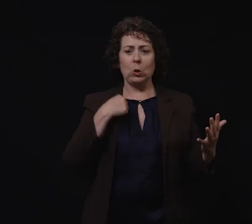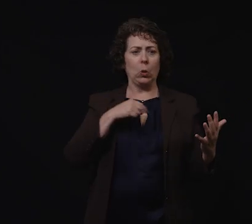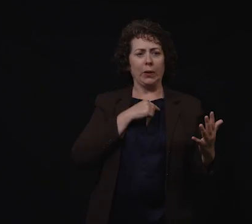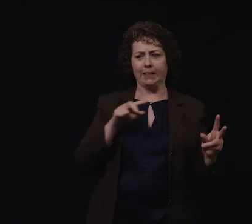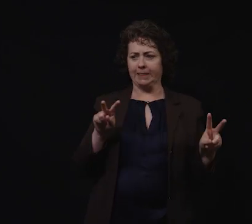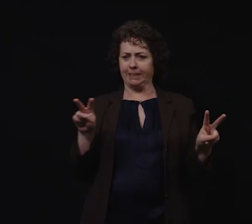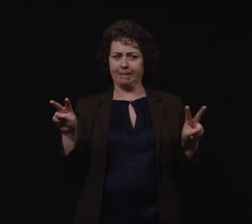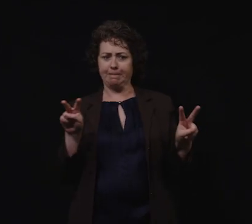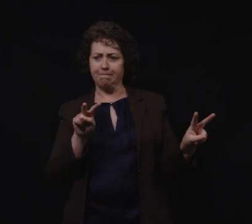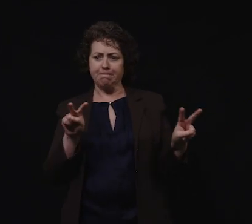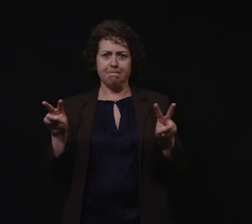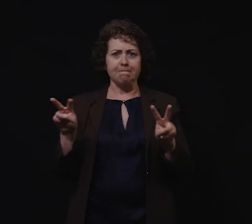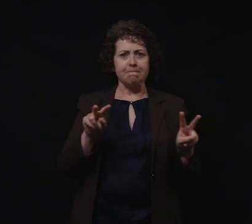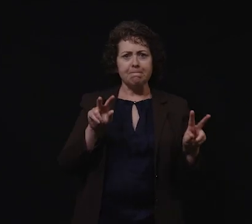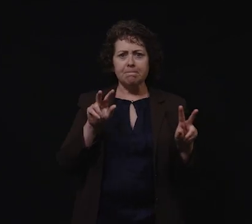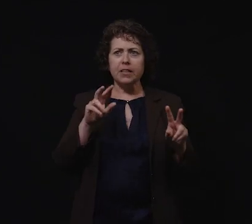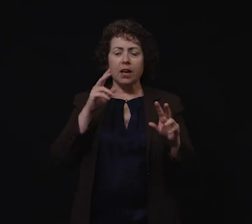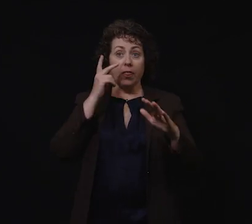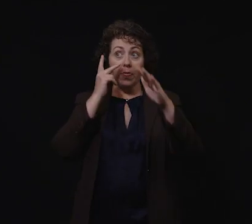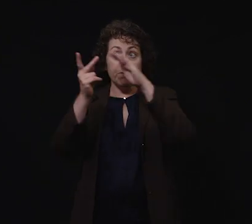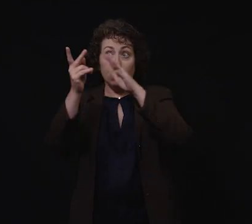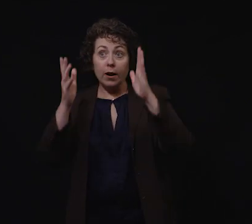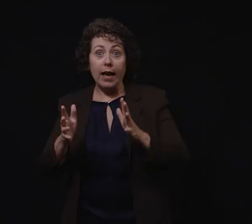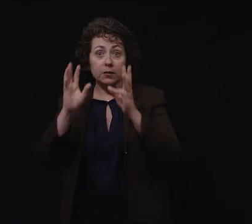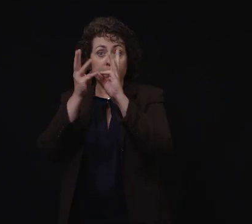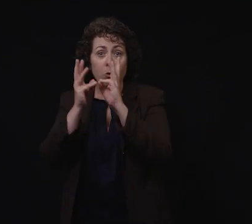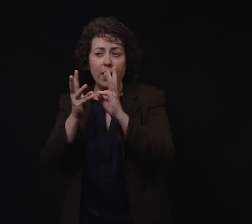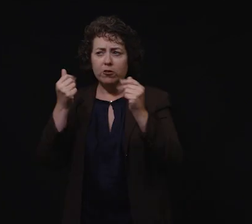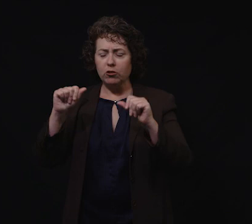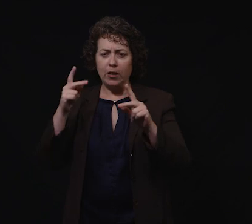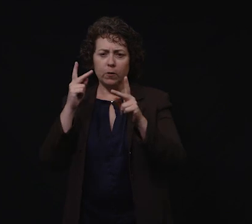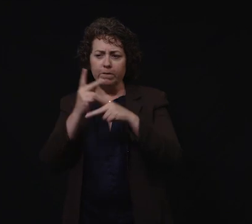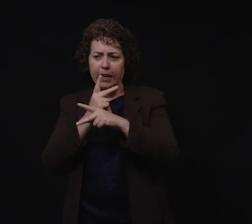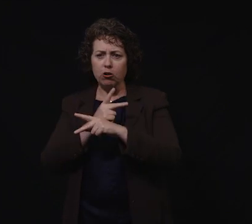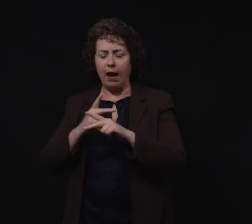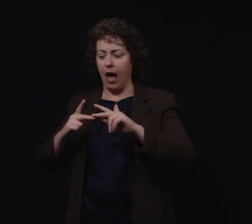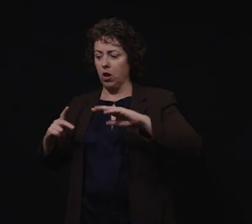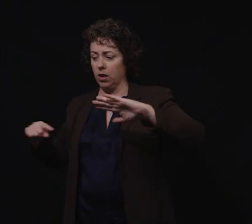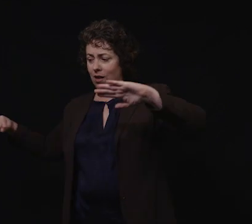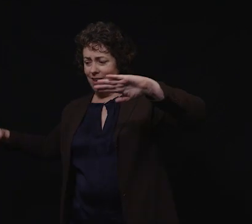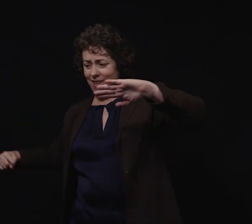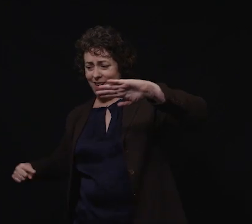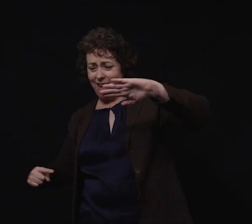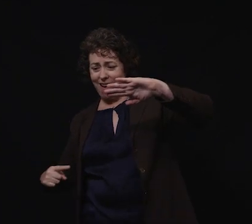Trying to pin down exactly where that landfall is and what that movement of the storm will be